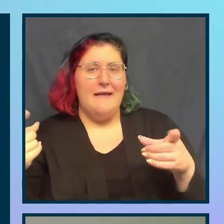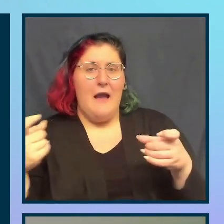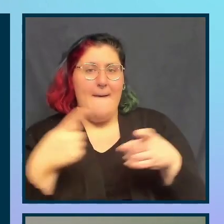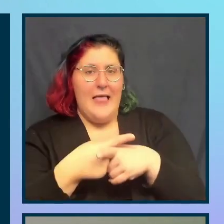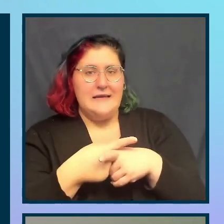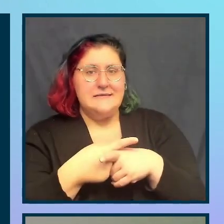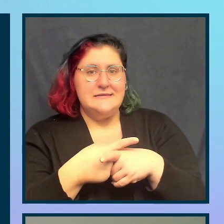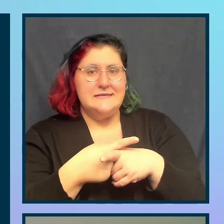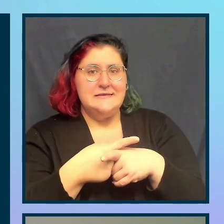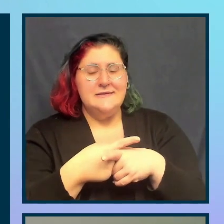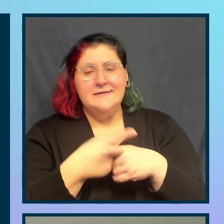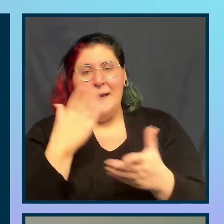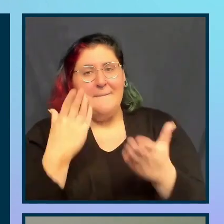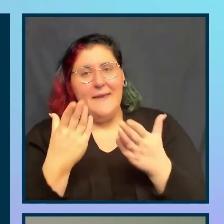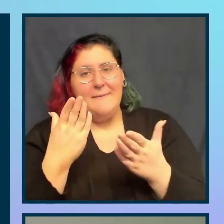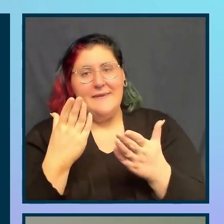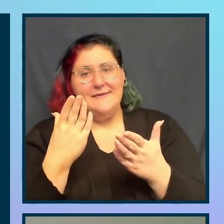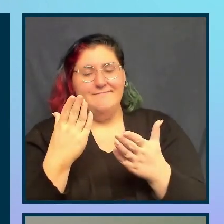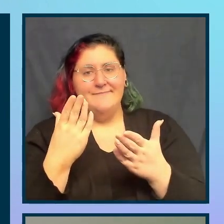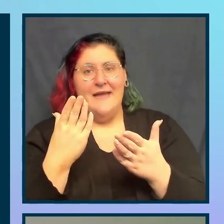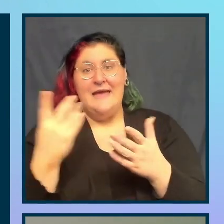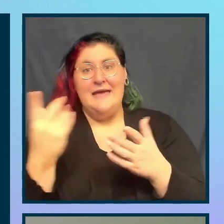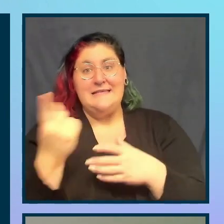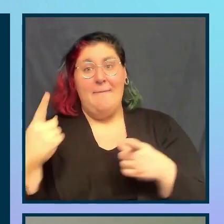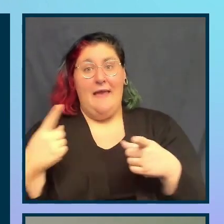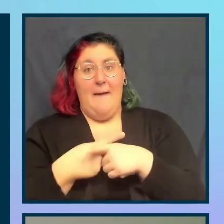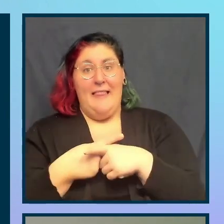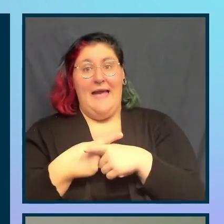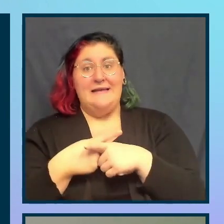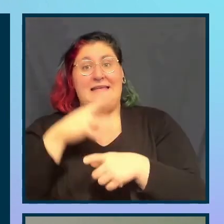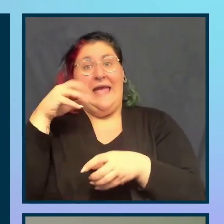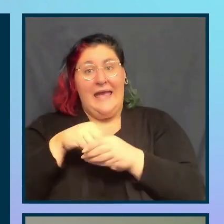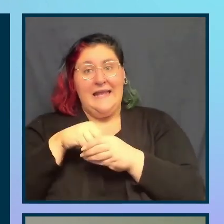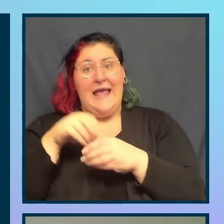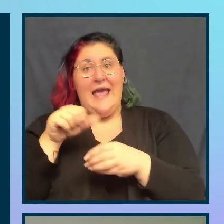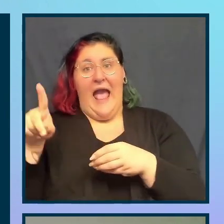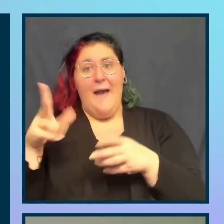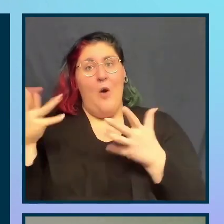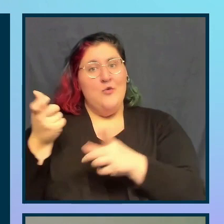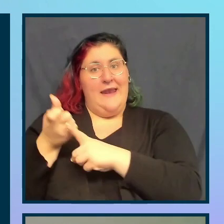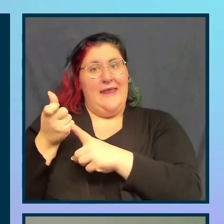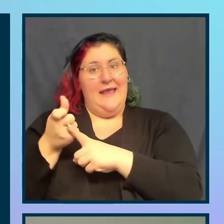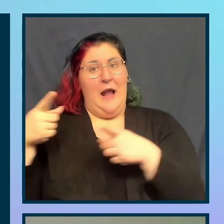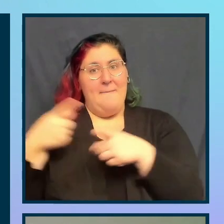that is already complex. And the combination of those gets people really, really frustrated because they will get lost in the data